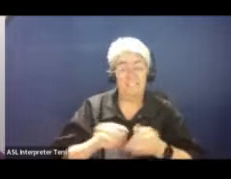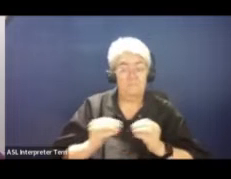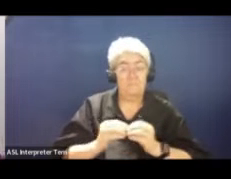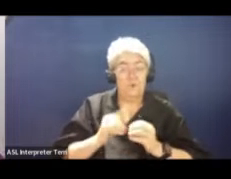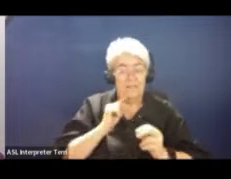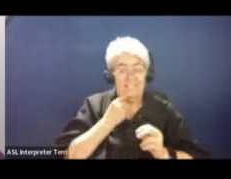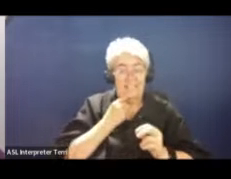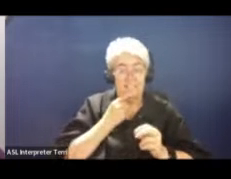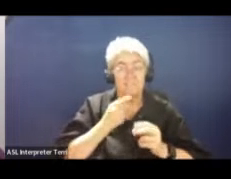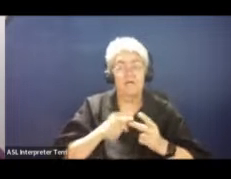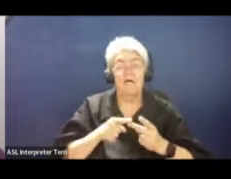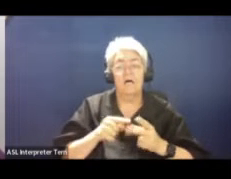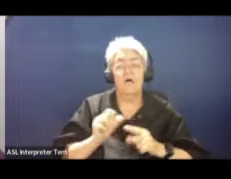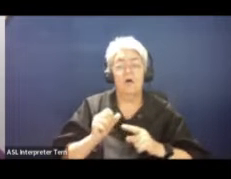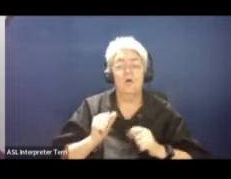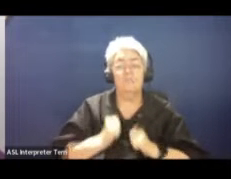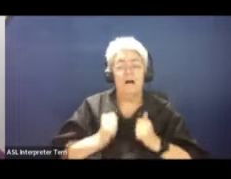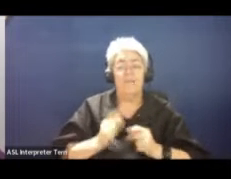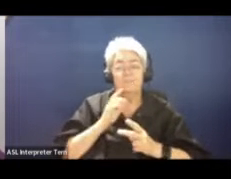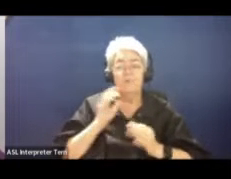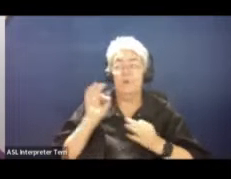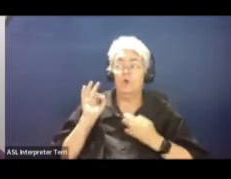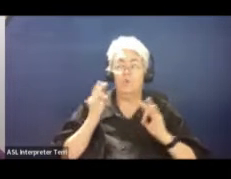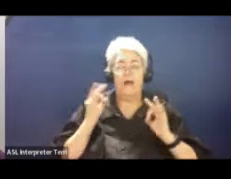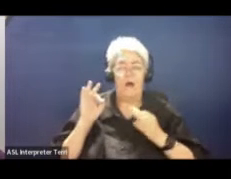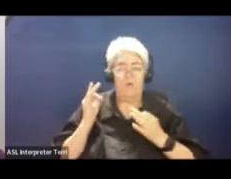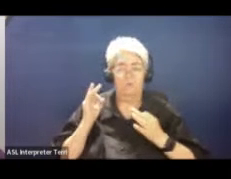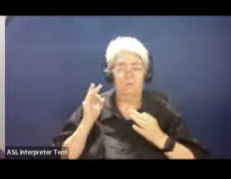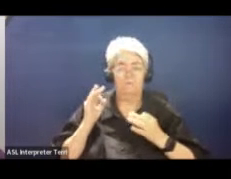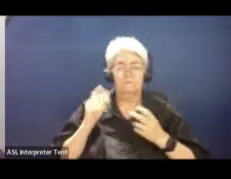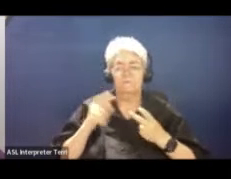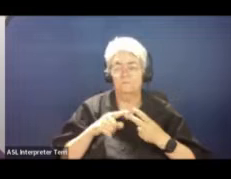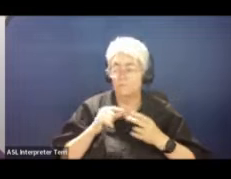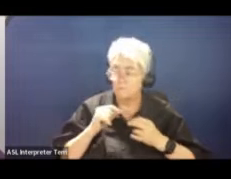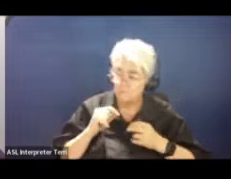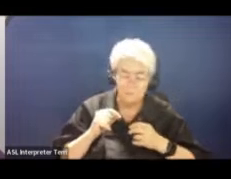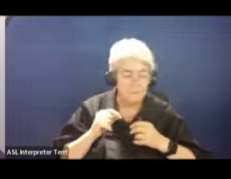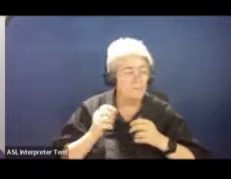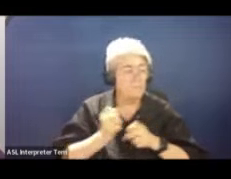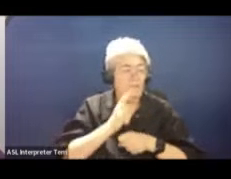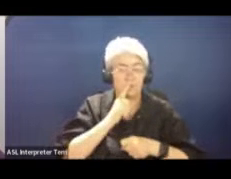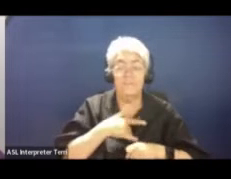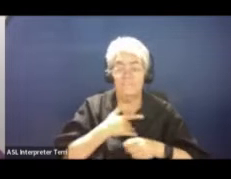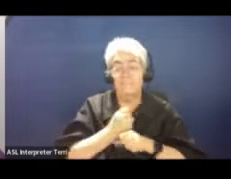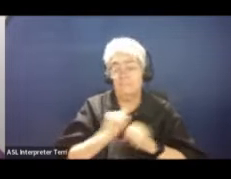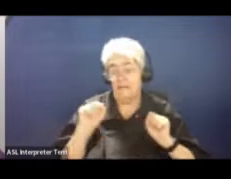noticed that survivors will look around them, check around their surroundings, make sure that they still feel safe. I will ask